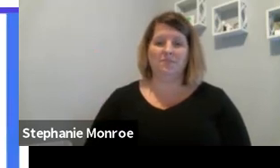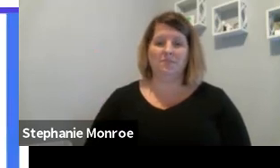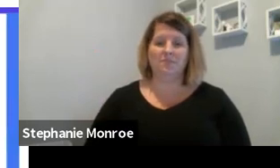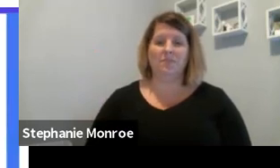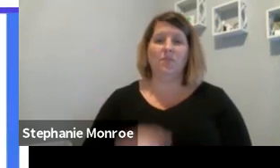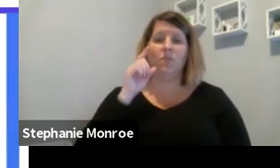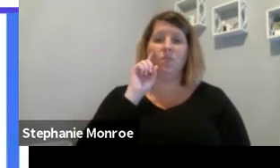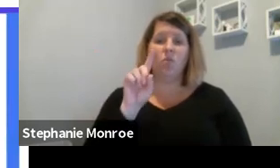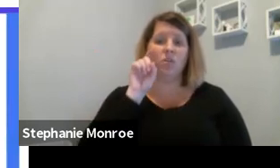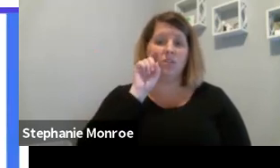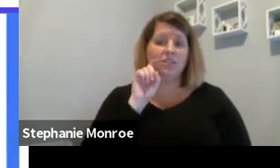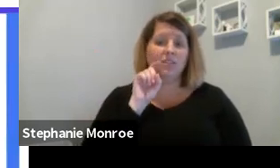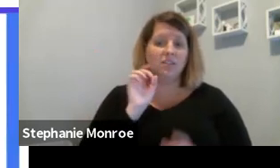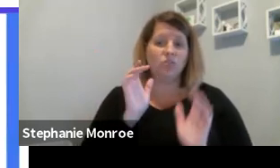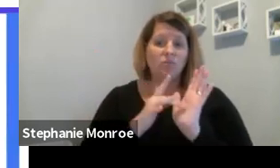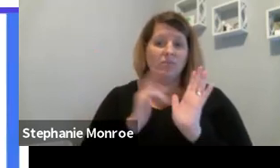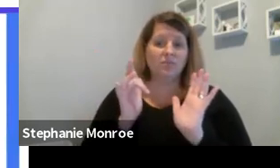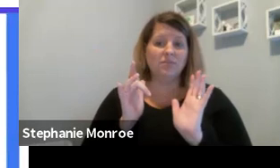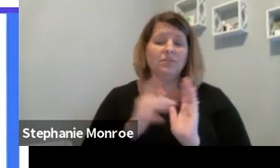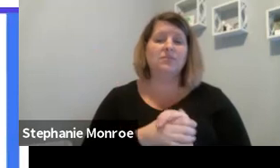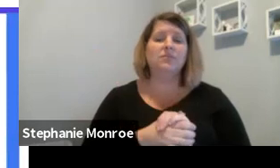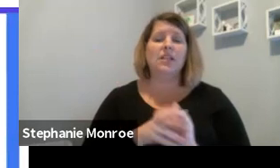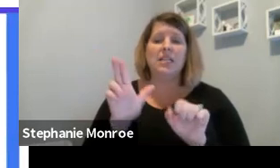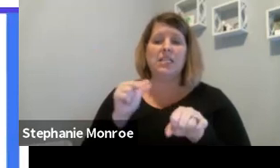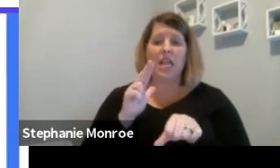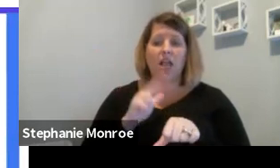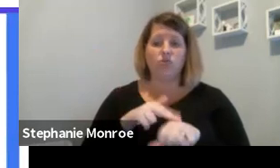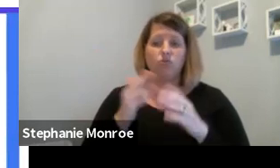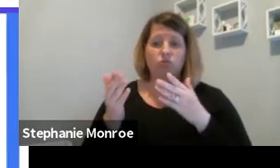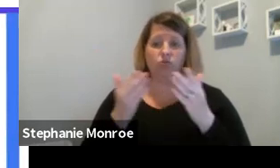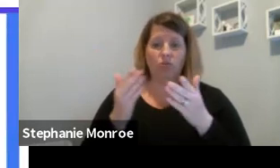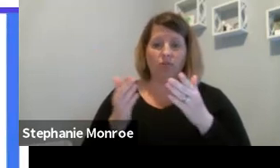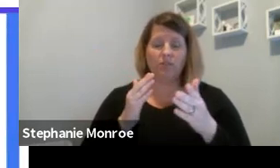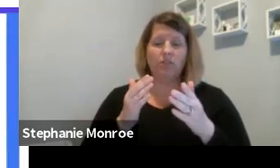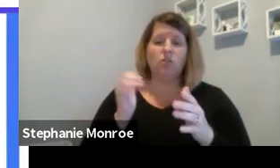For sexual violence national services, you can call RAINN,